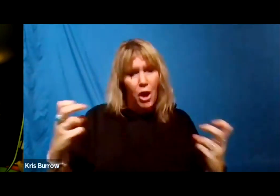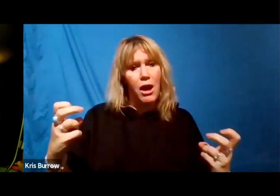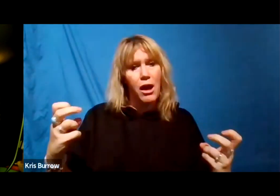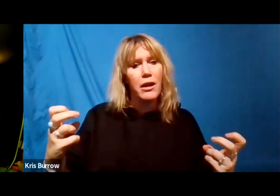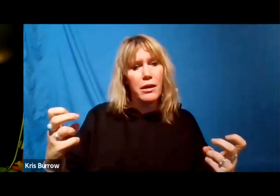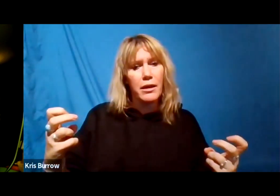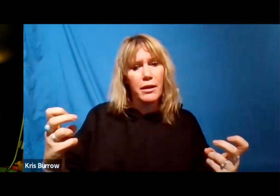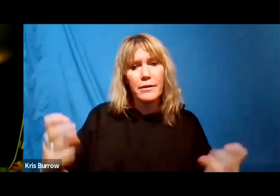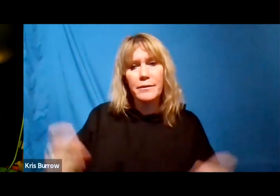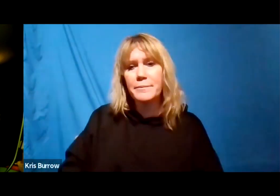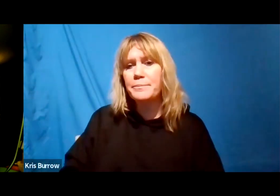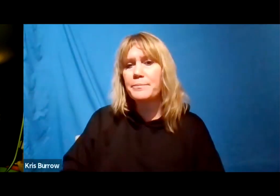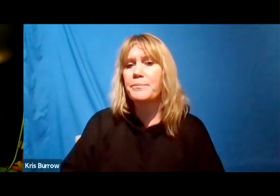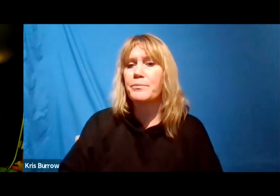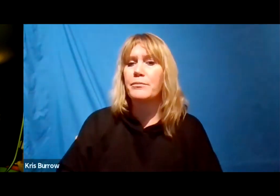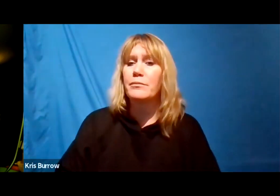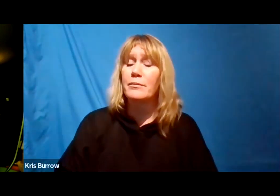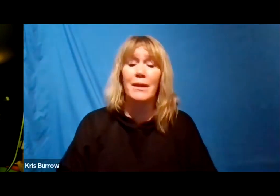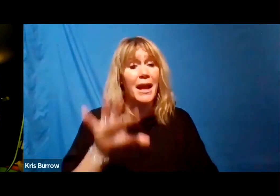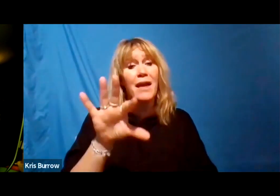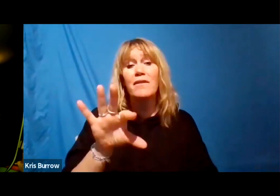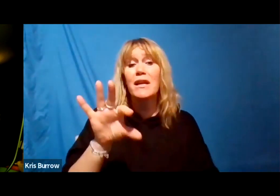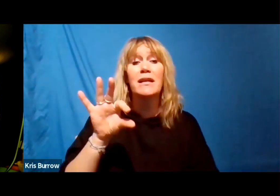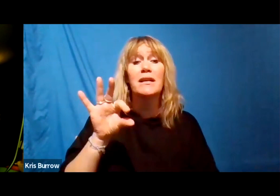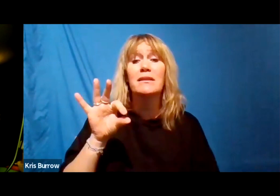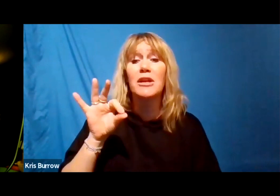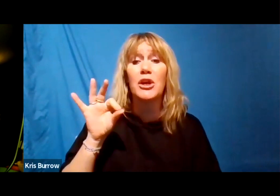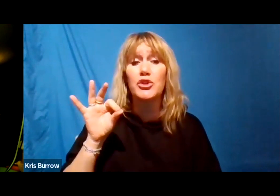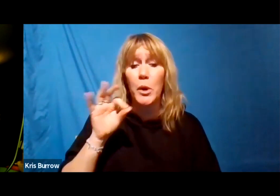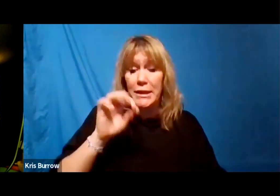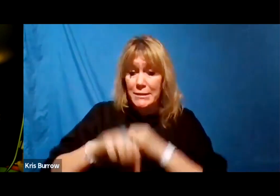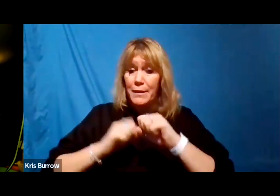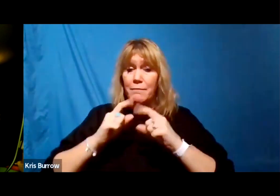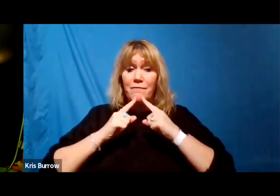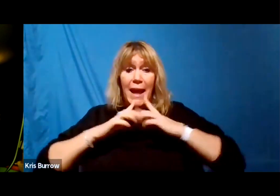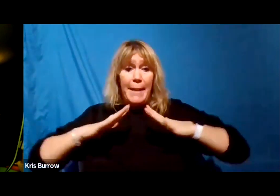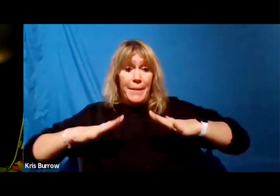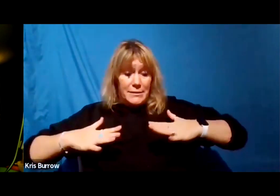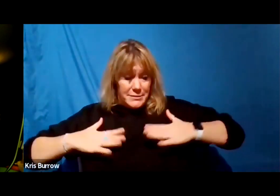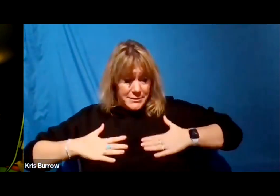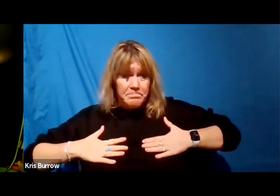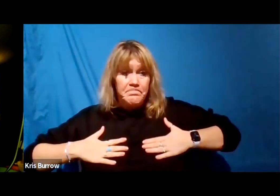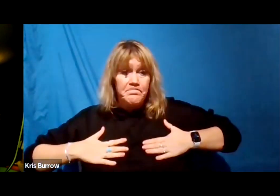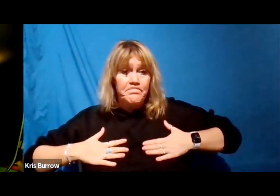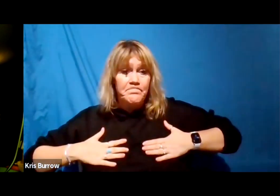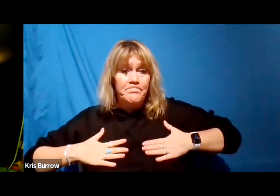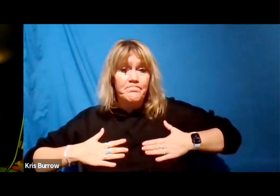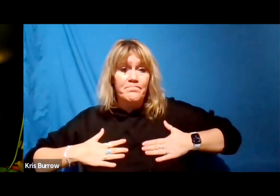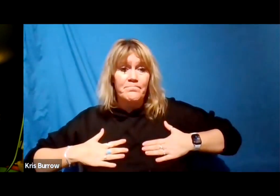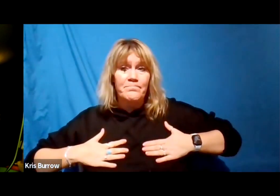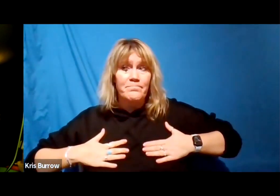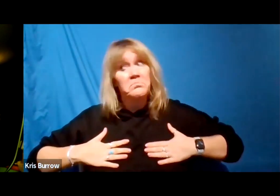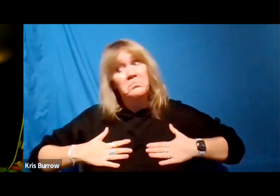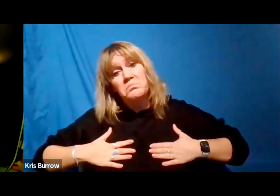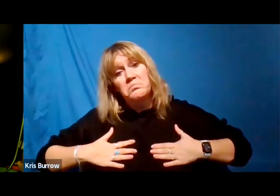Let's keep our faith and hope for, For friendship never failing.